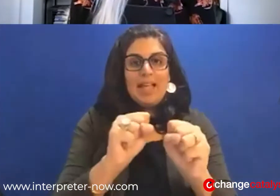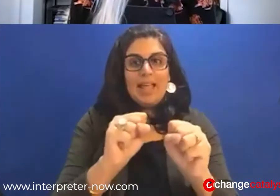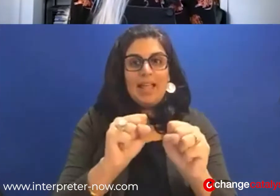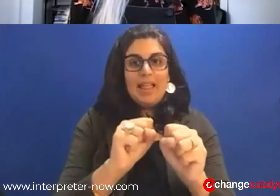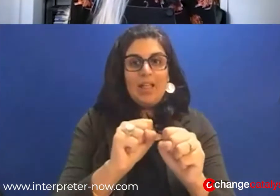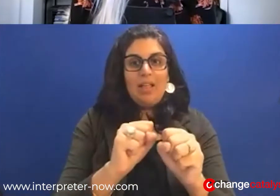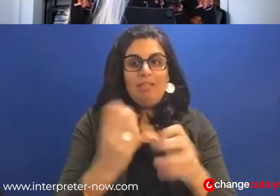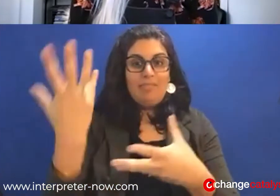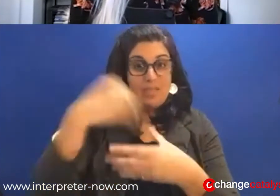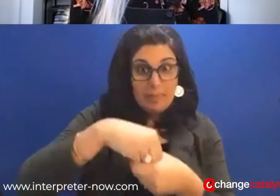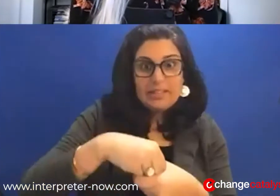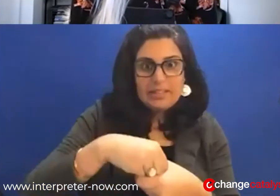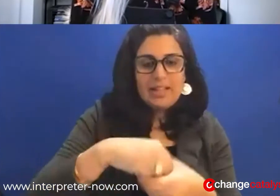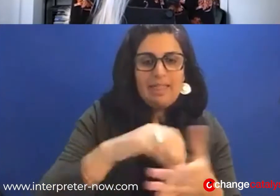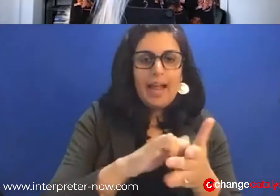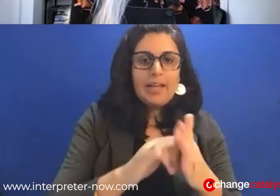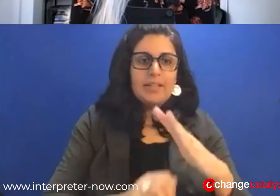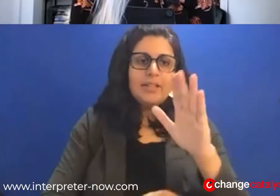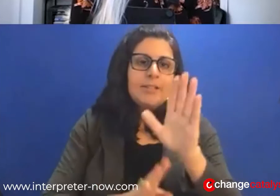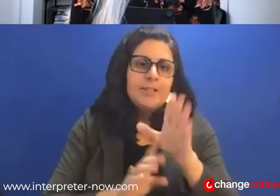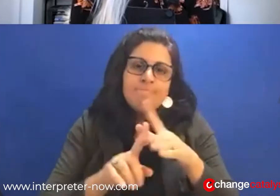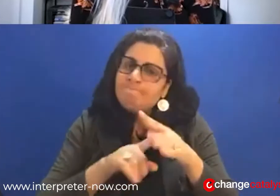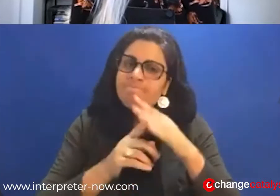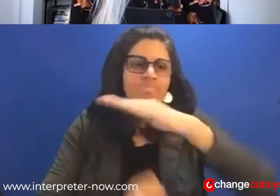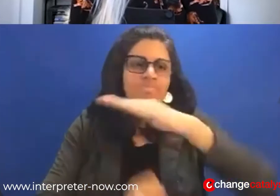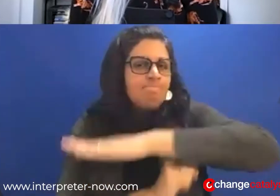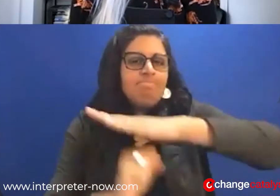And that's really fundamental, I think, to all of how we're building that.